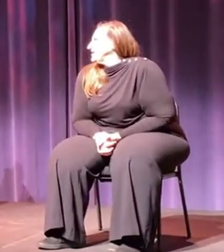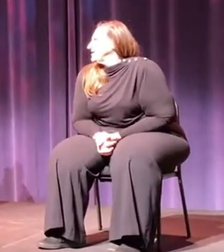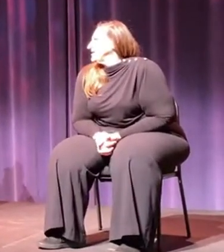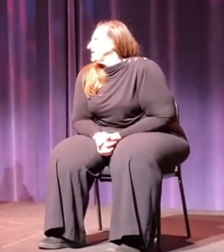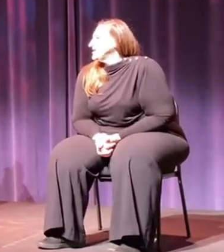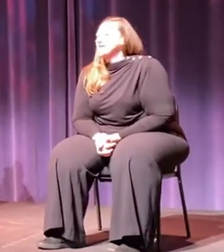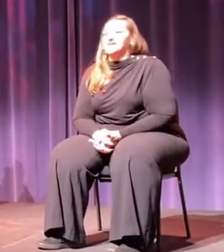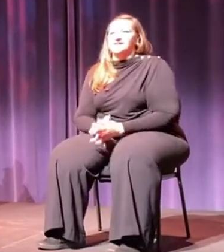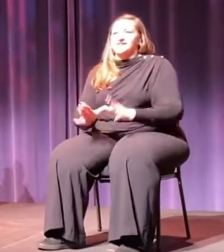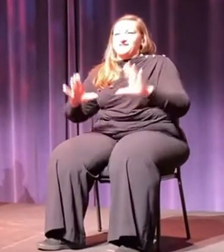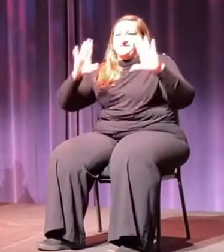Hello everyone.